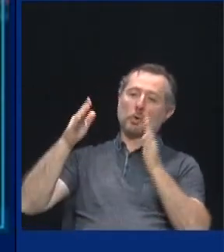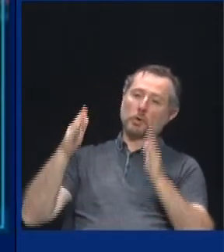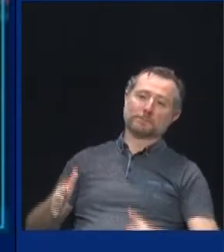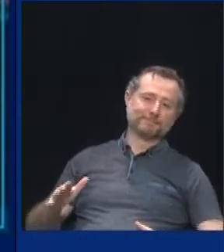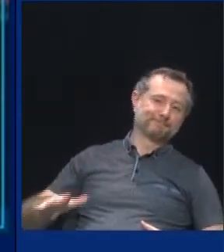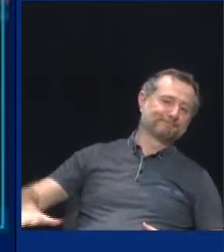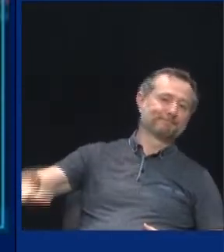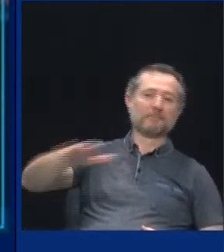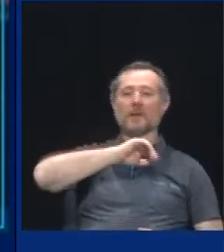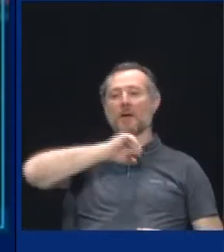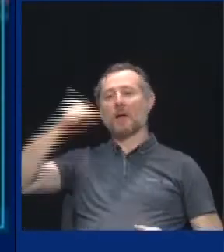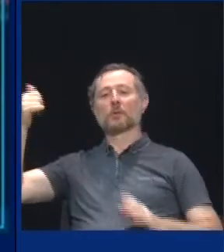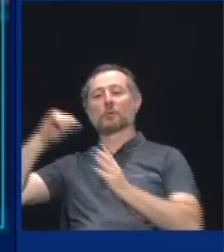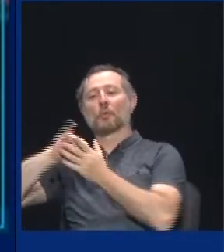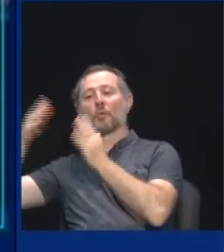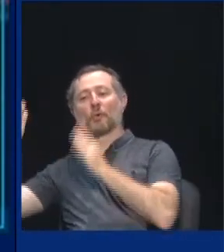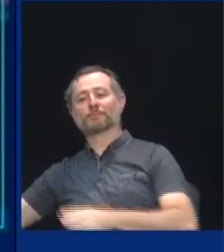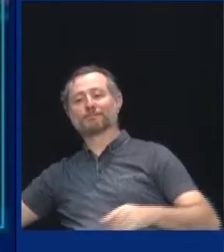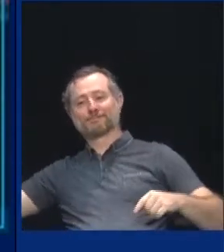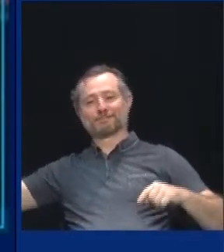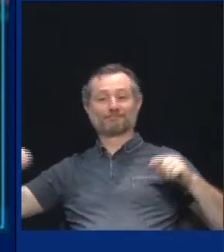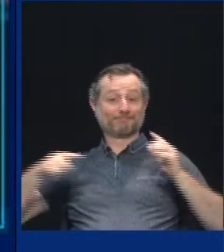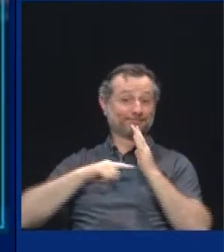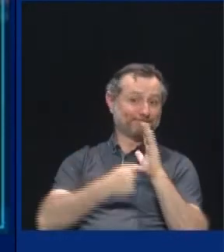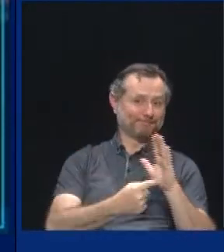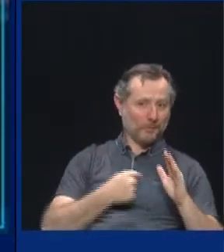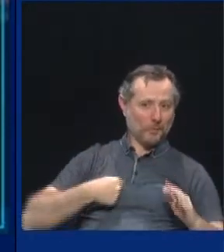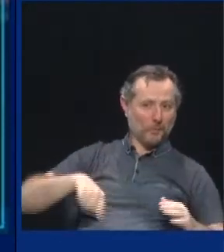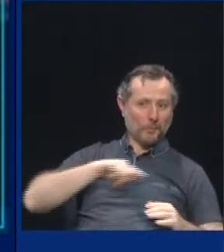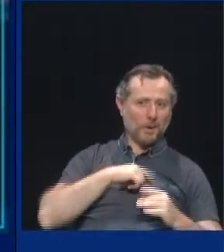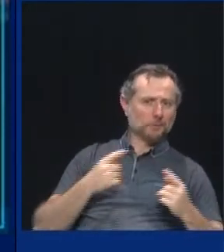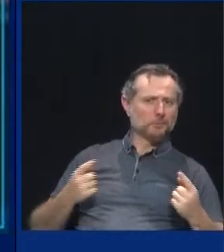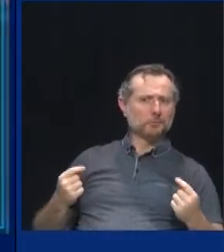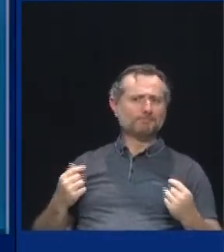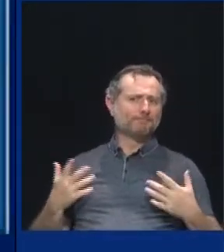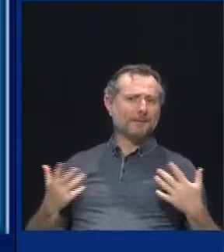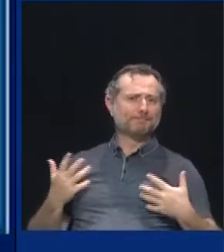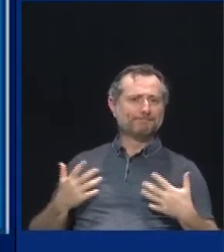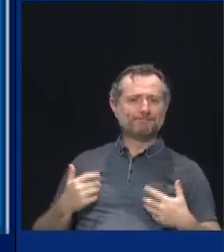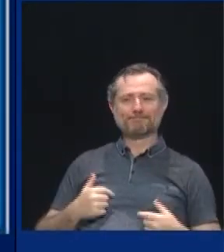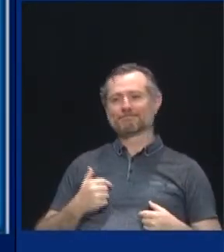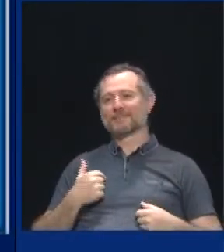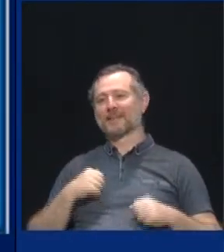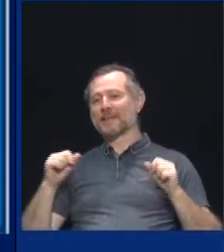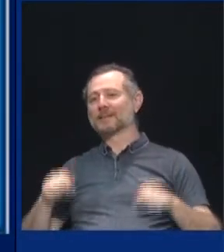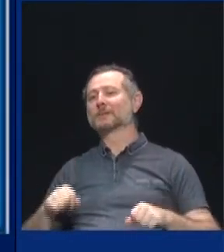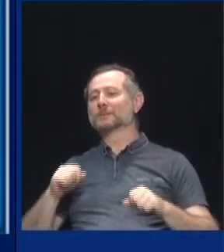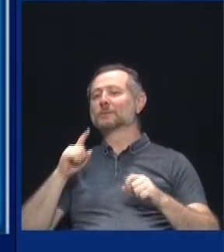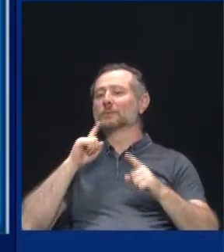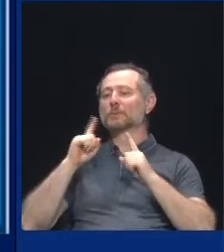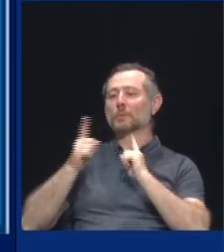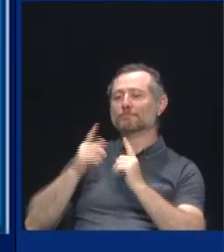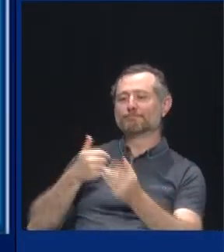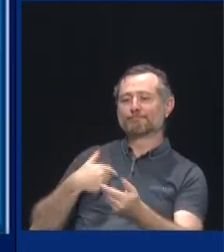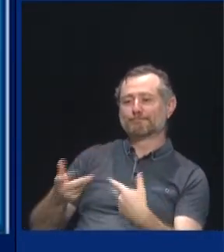NEW PUBLIC SERVICE ANNOUNCEMENT THAT SHOWS NEW YORKERS, OTHER